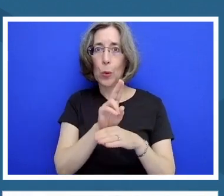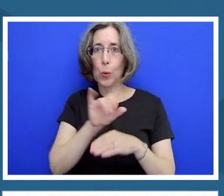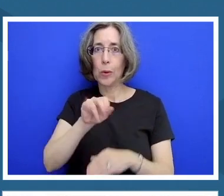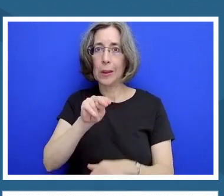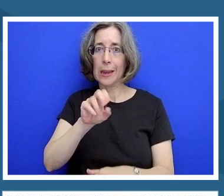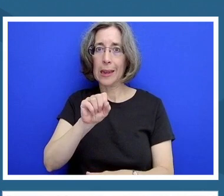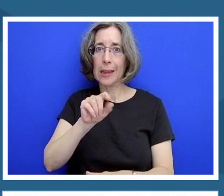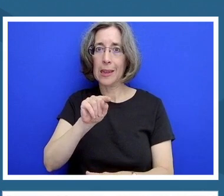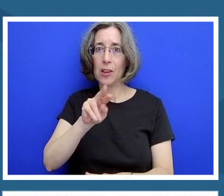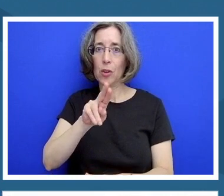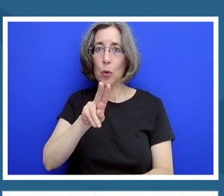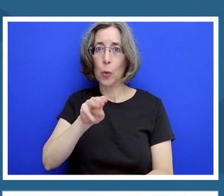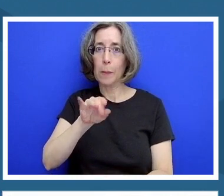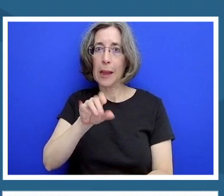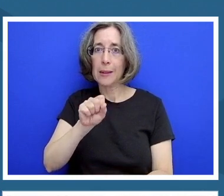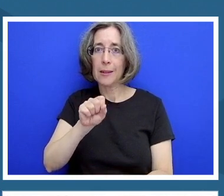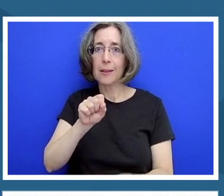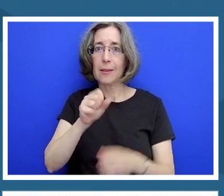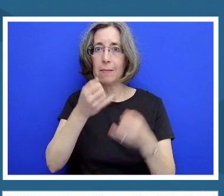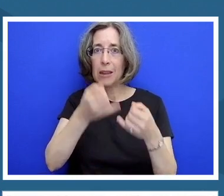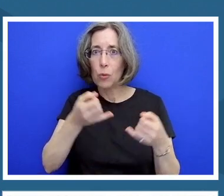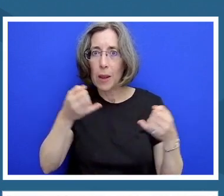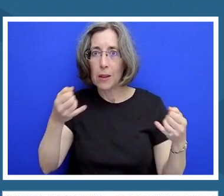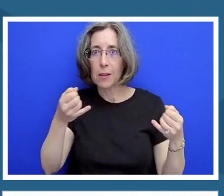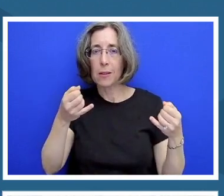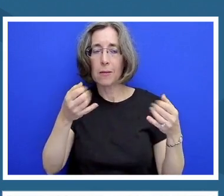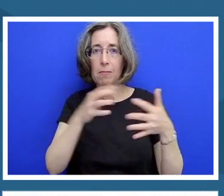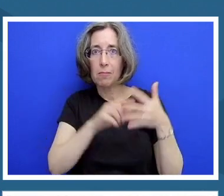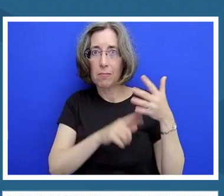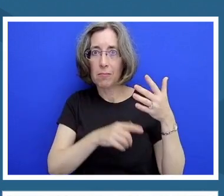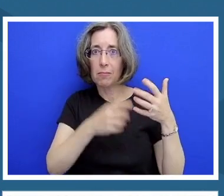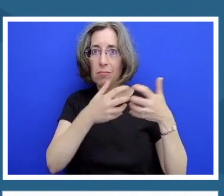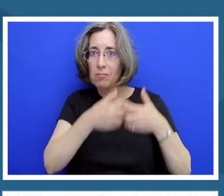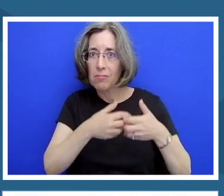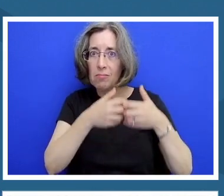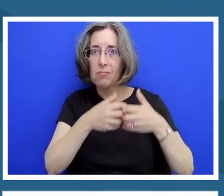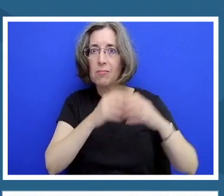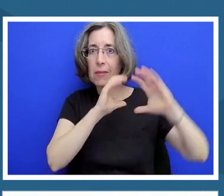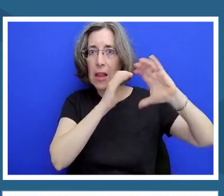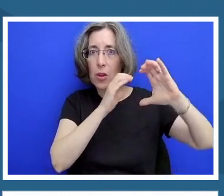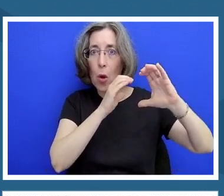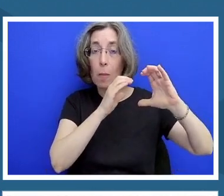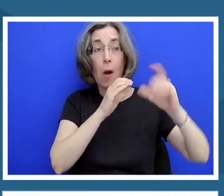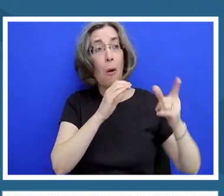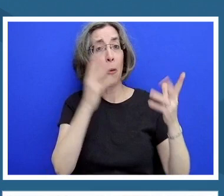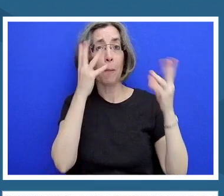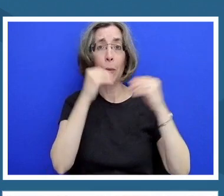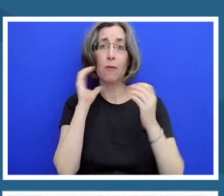well it's great that we get